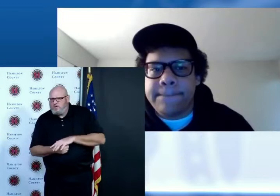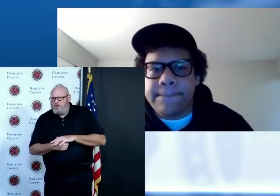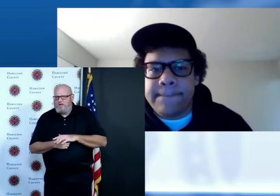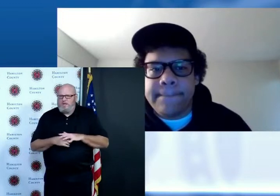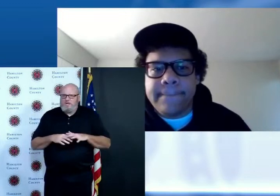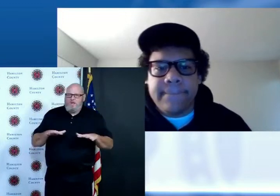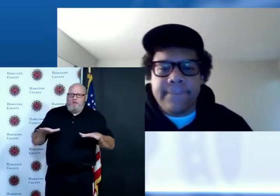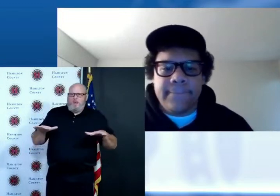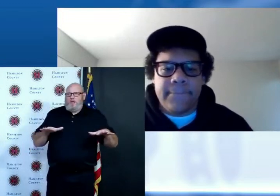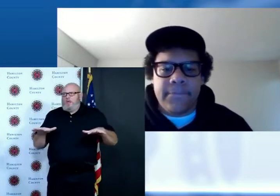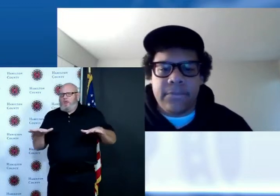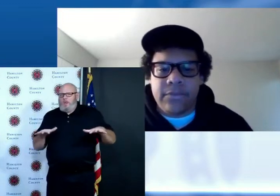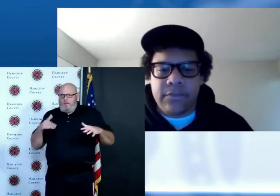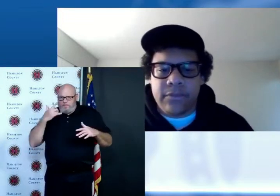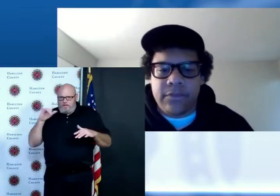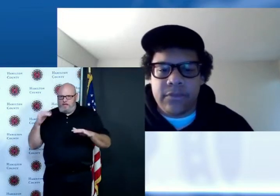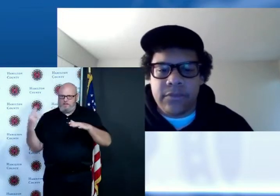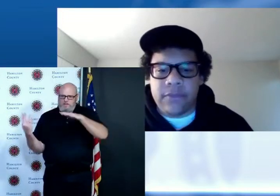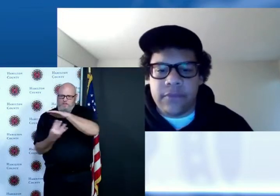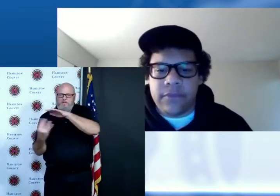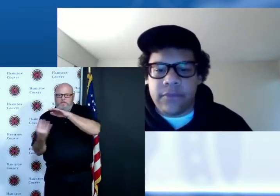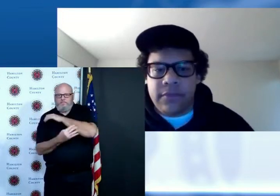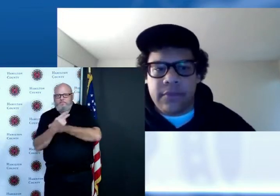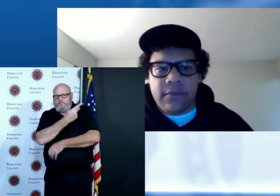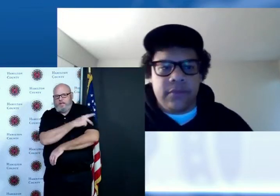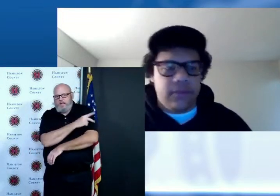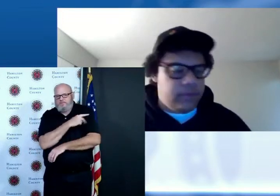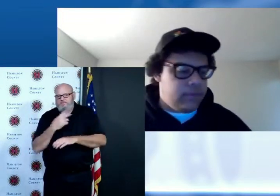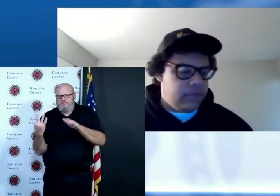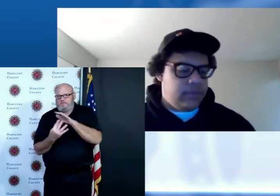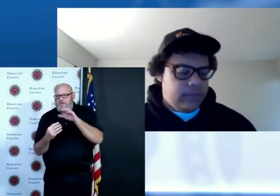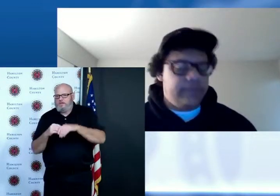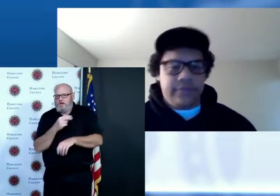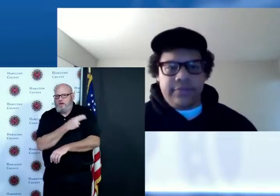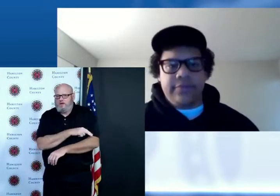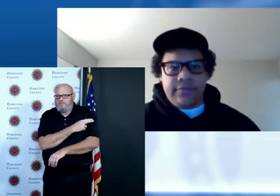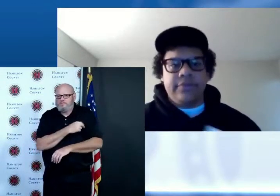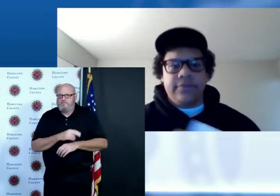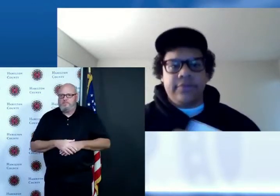actually at this point our hospitals still are overburdened but as a whole they are